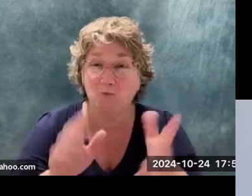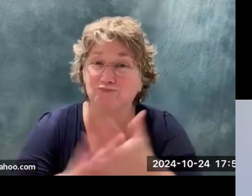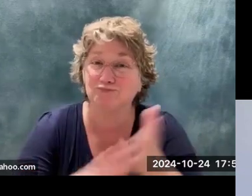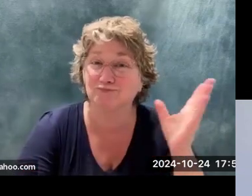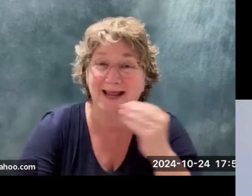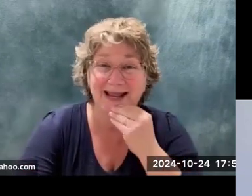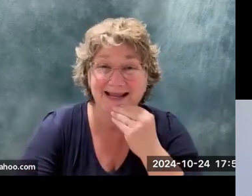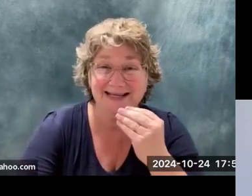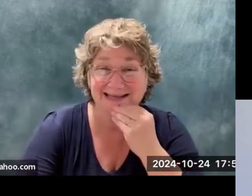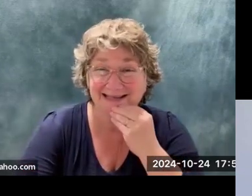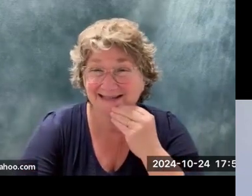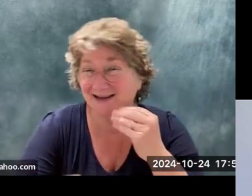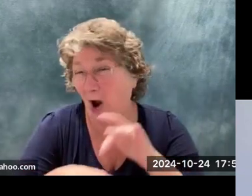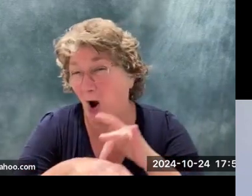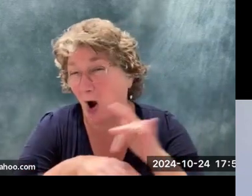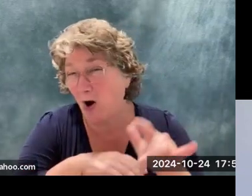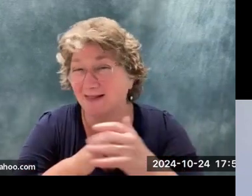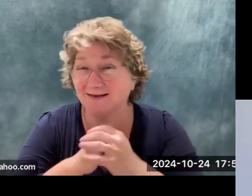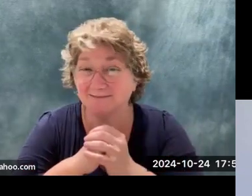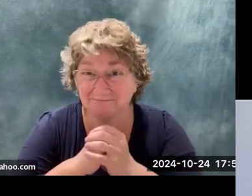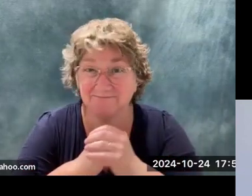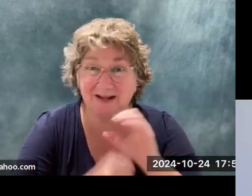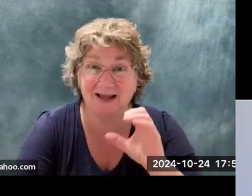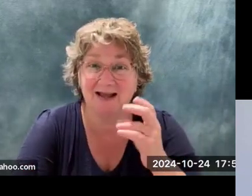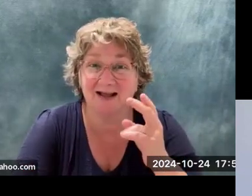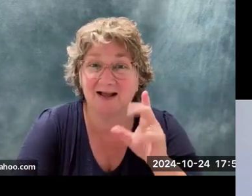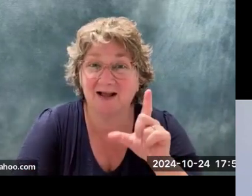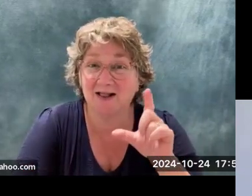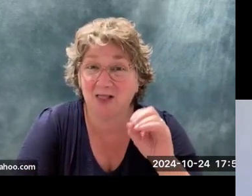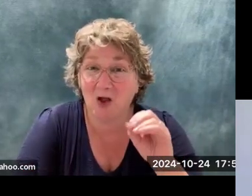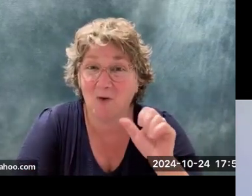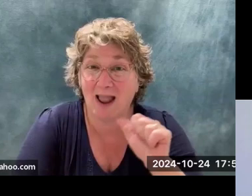Maybe, Chloe-Ann, can you take over and close us out?